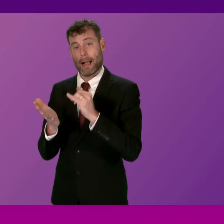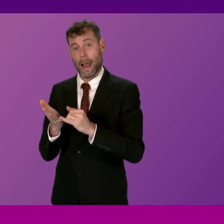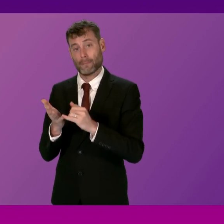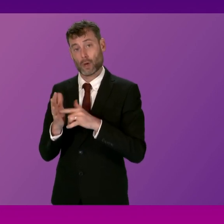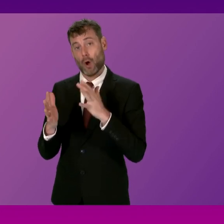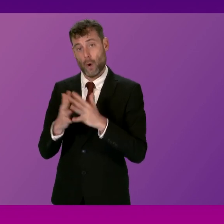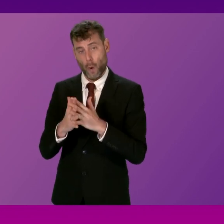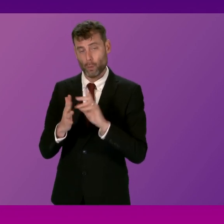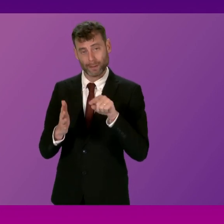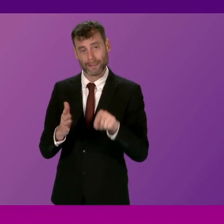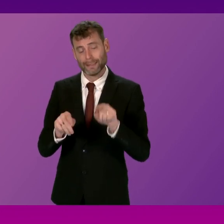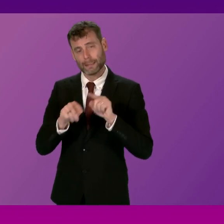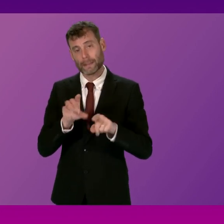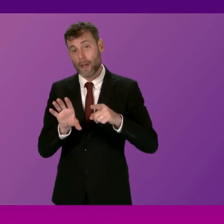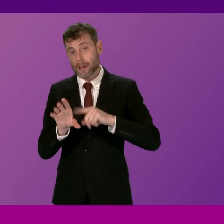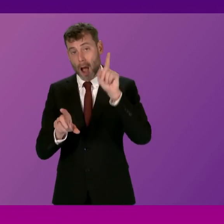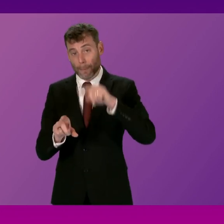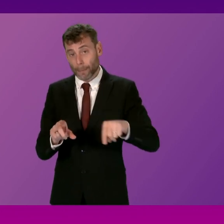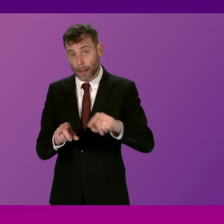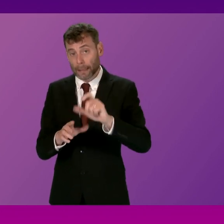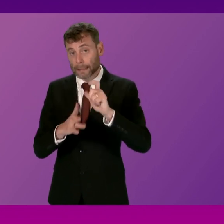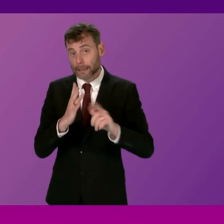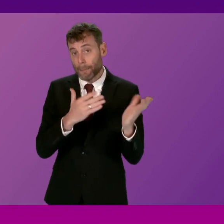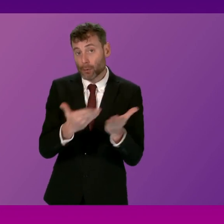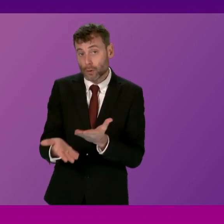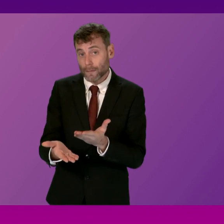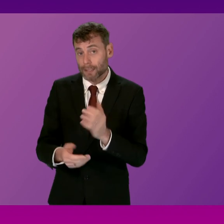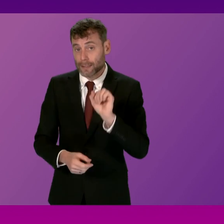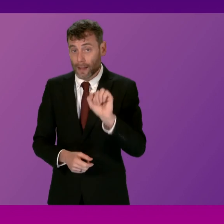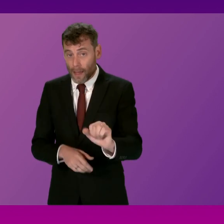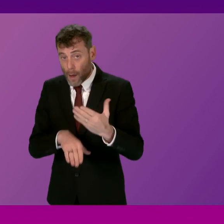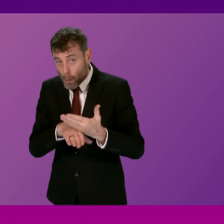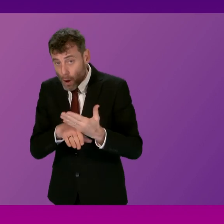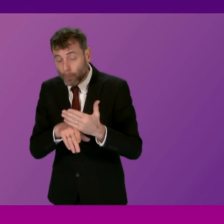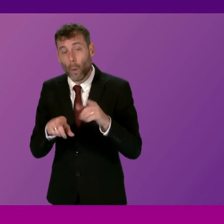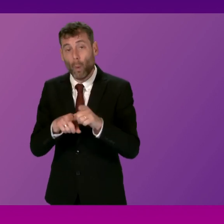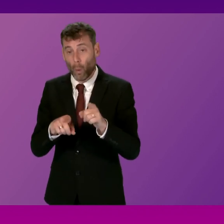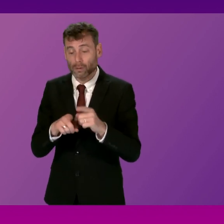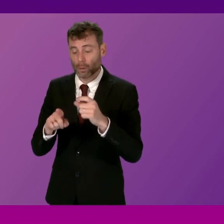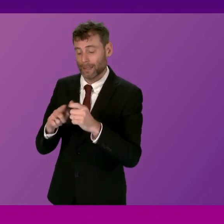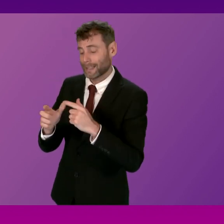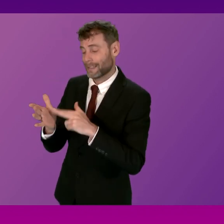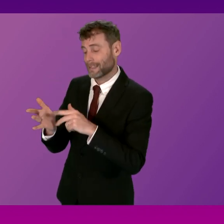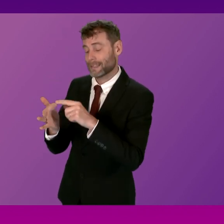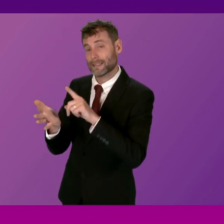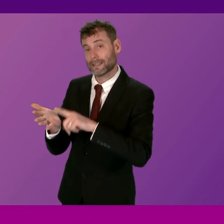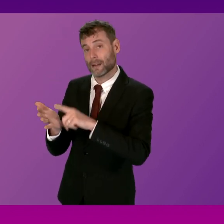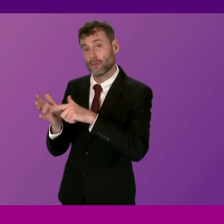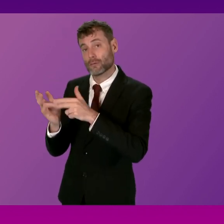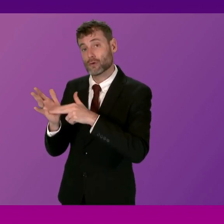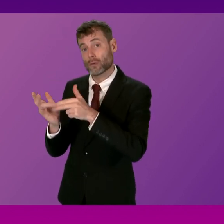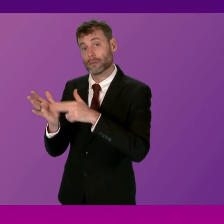in disabled services—Daniel Johnson is working on a member’s bill on that.